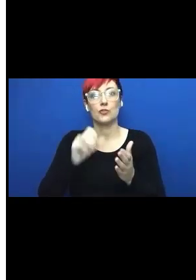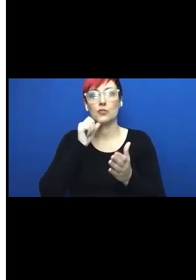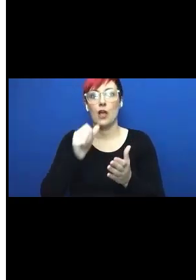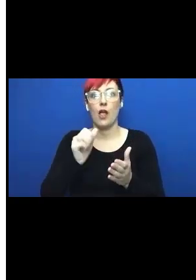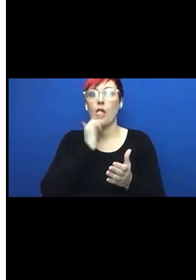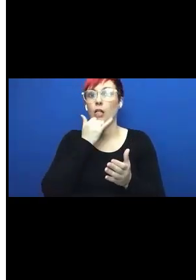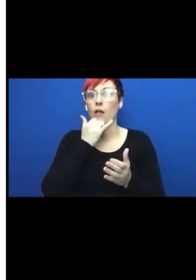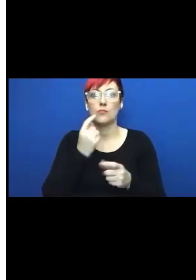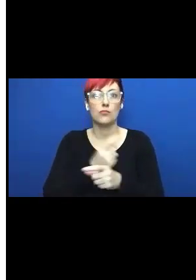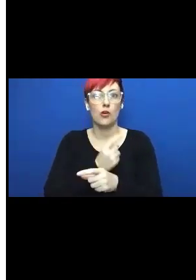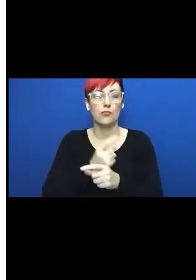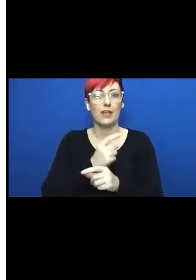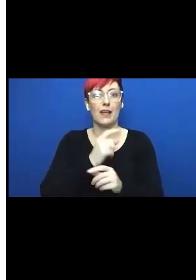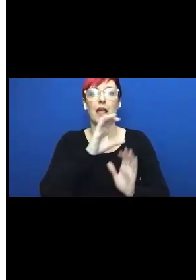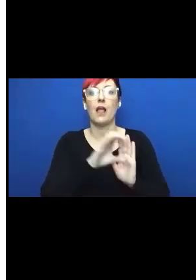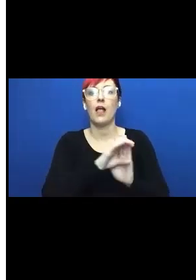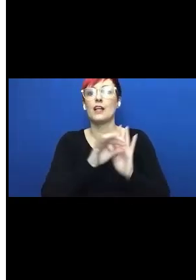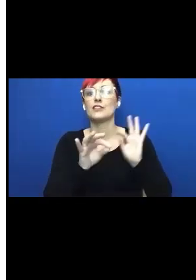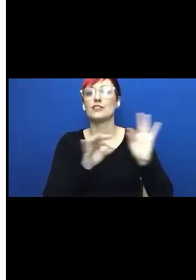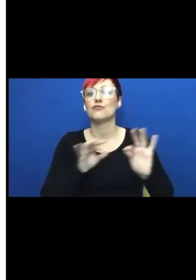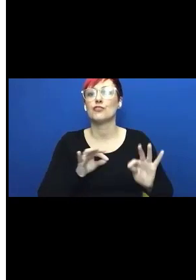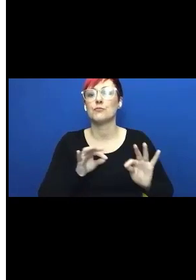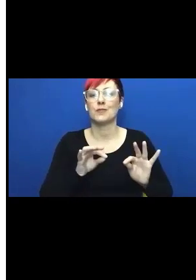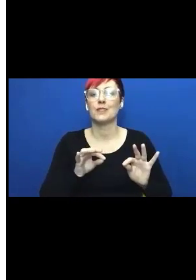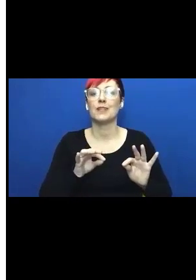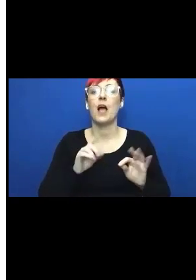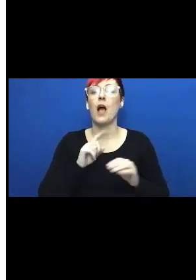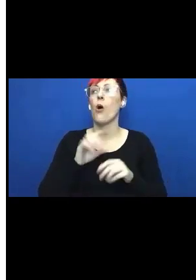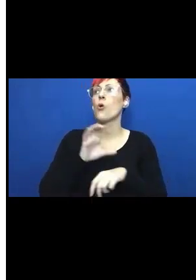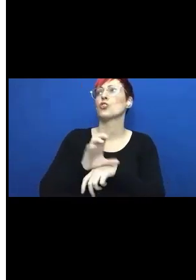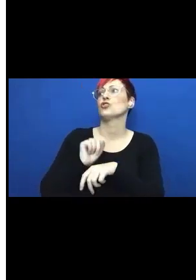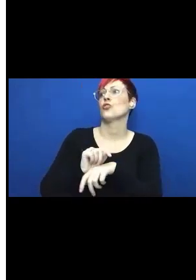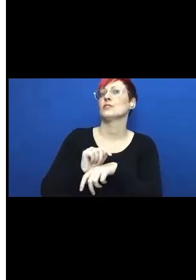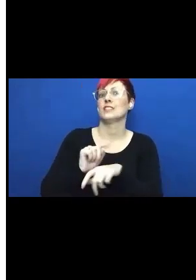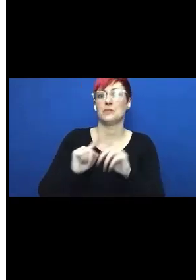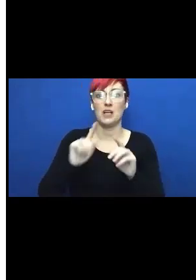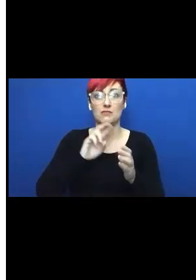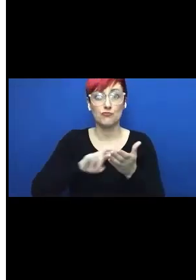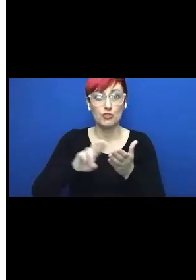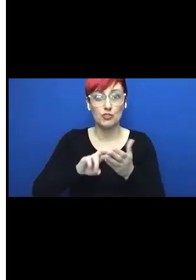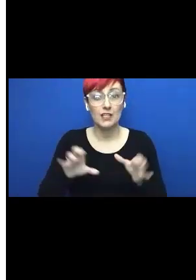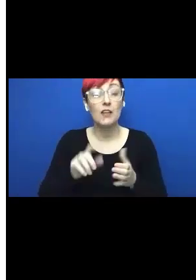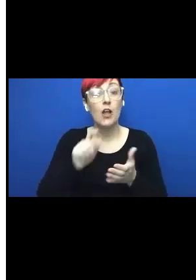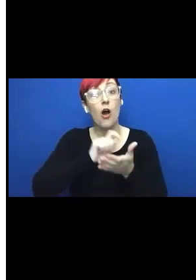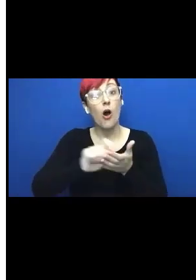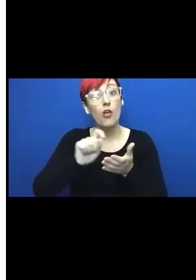characterize research activities as consulting. Authorship, or co-authorship, or scientific